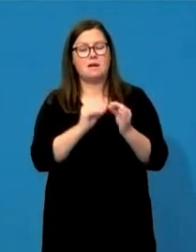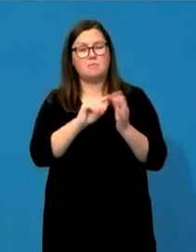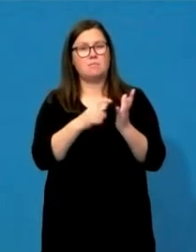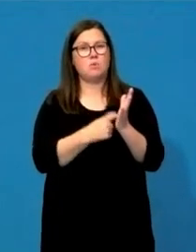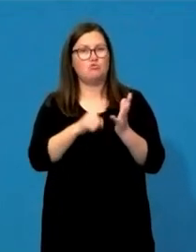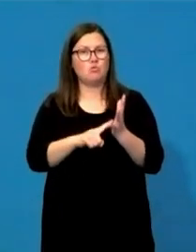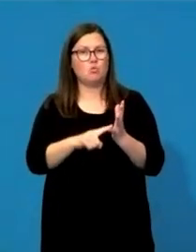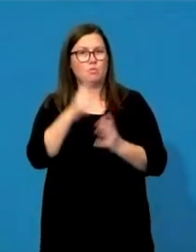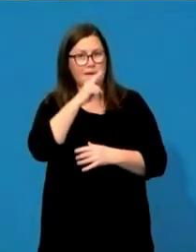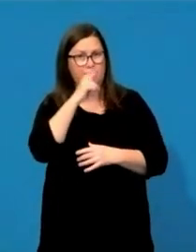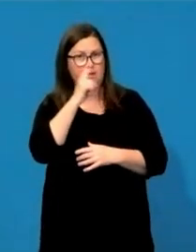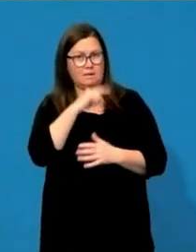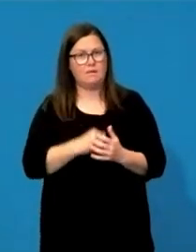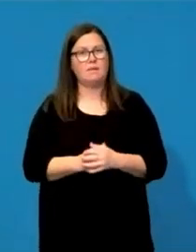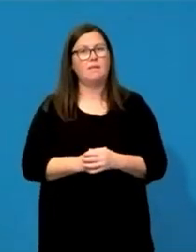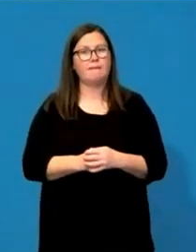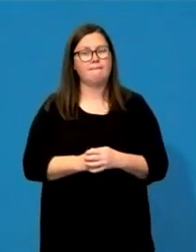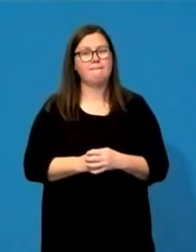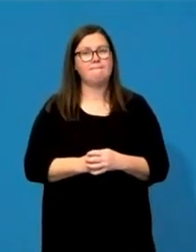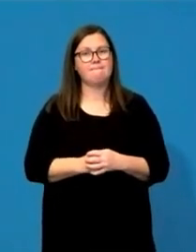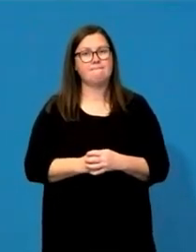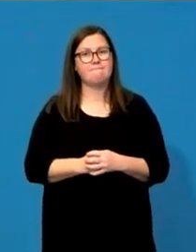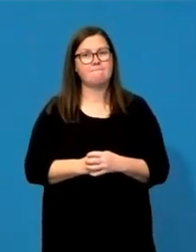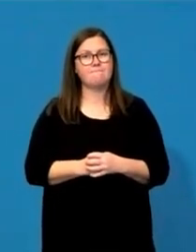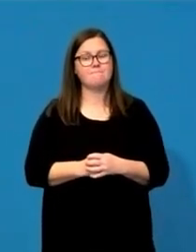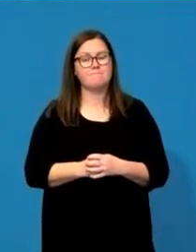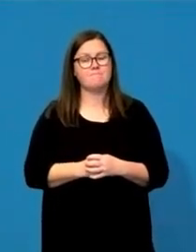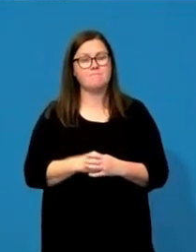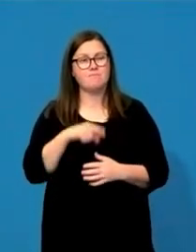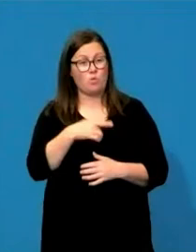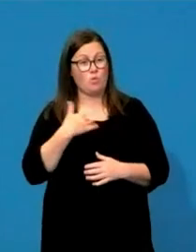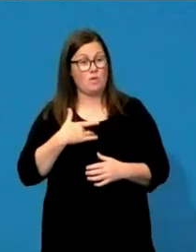And you're currently living on your partner's homelands?